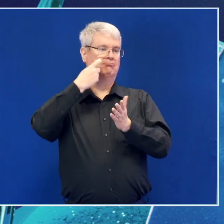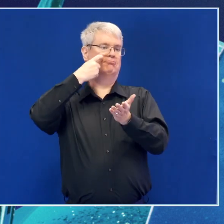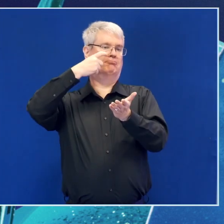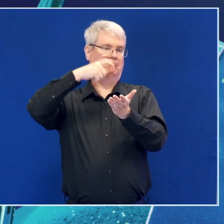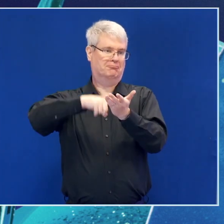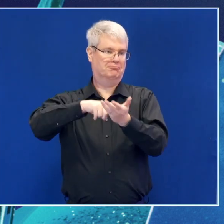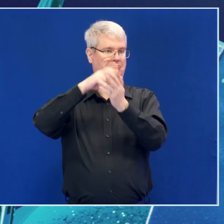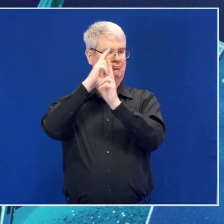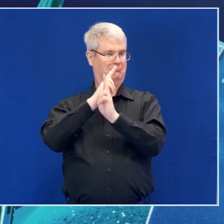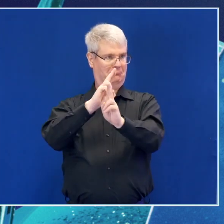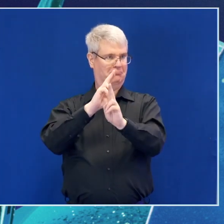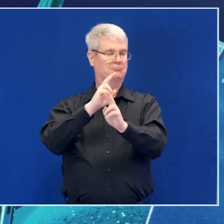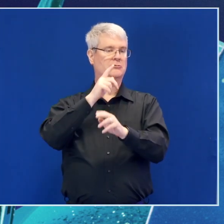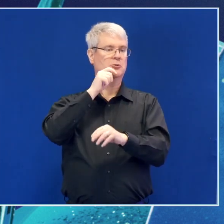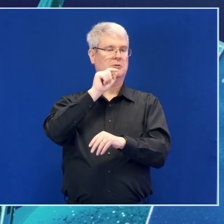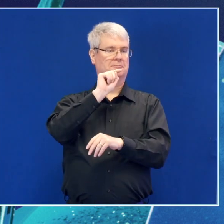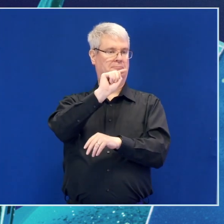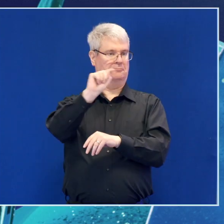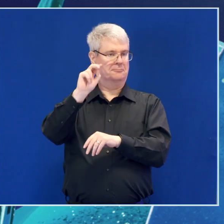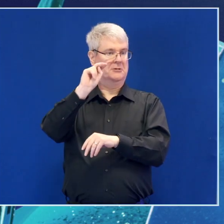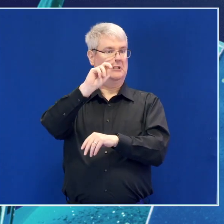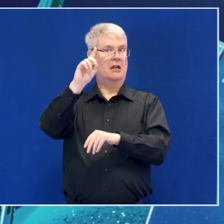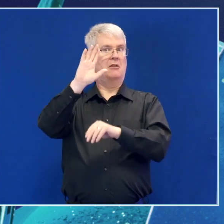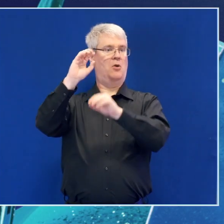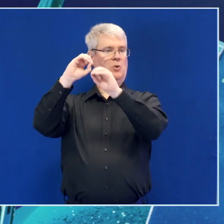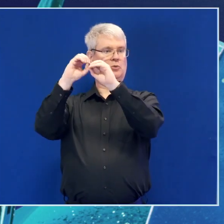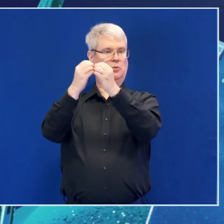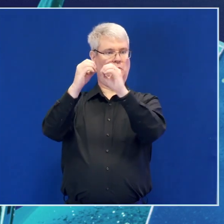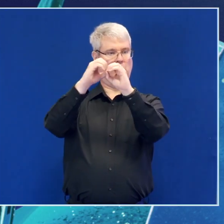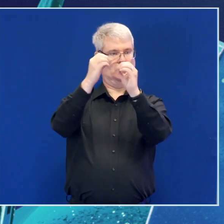And during that, we had 10 of our top products